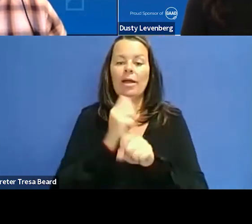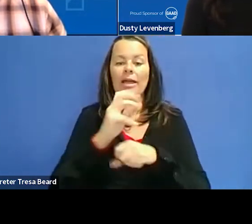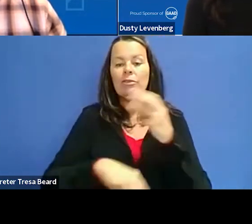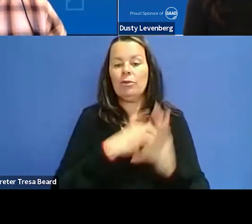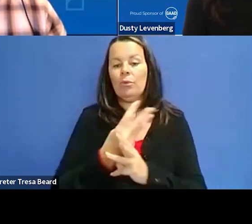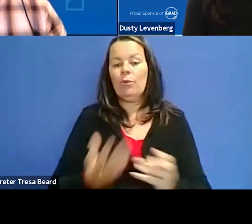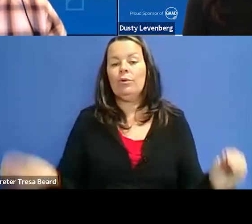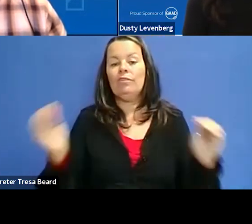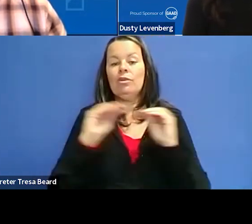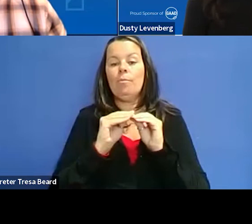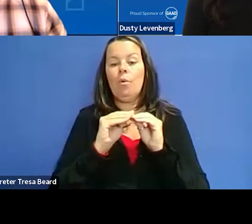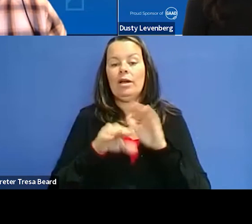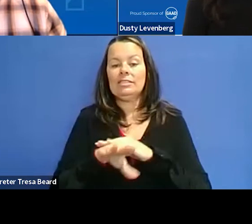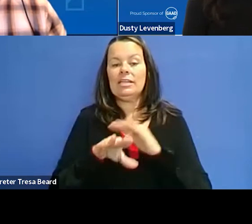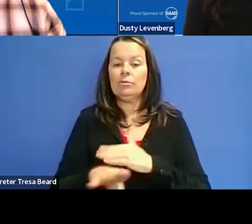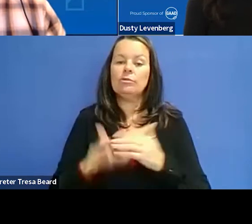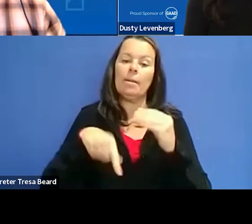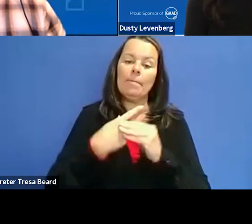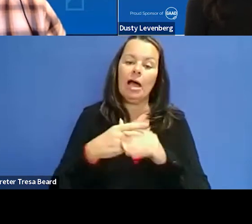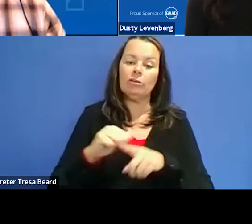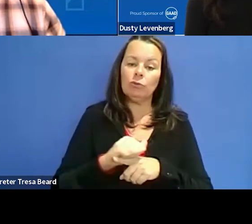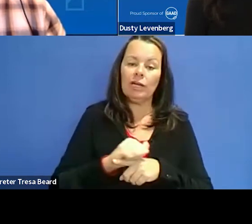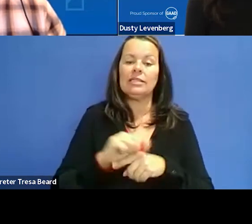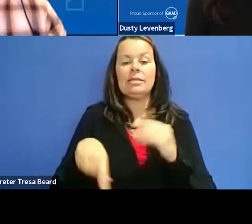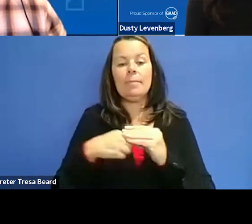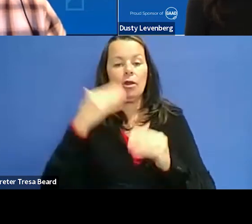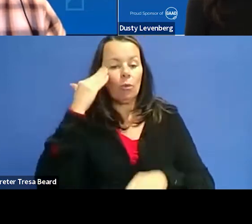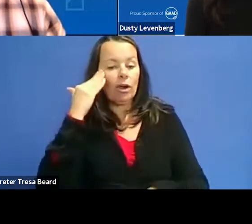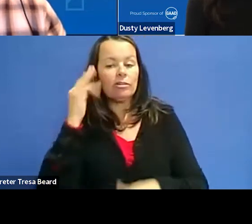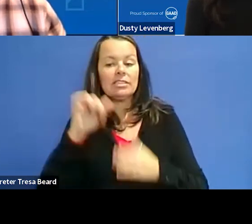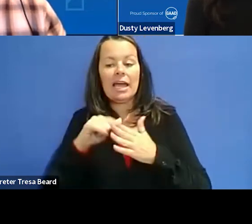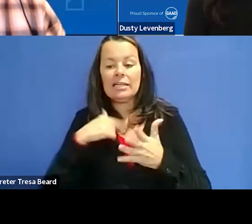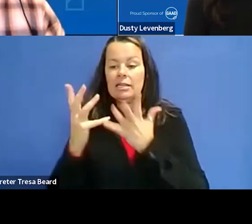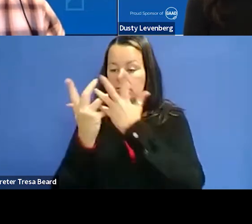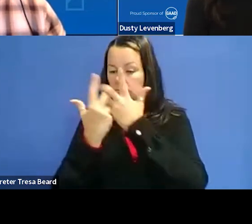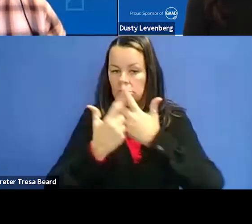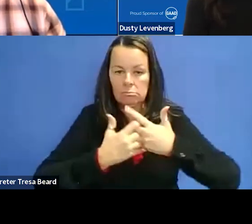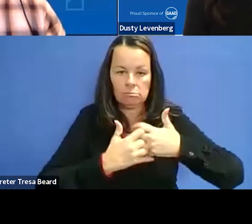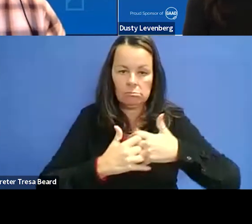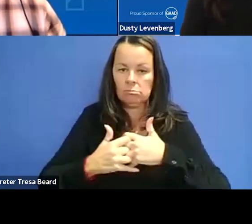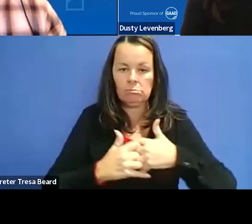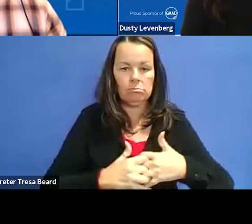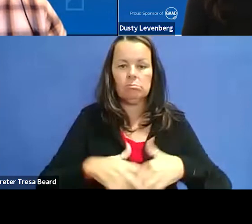So it's about training, it's about awareness and it's bringing all these different viewpoints together to be able to solve for everyone.